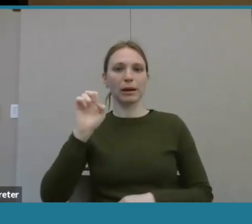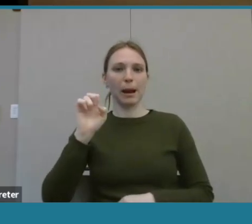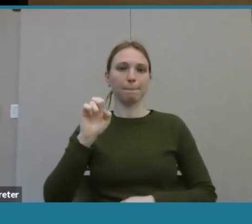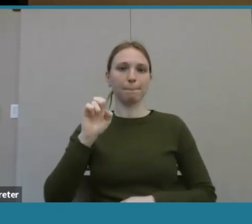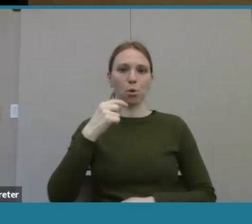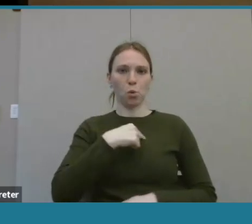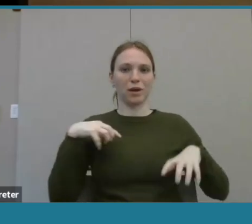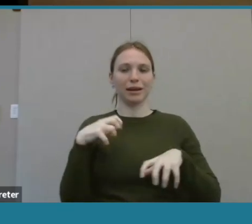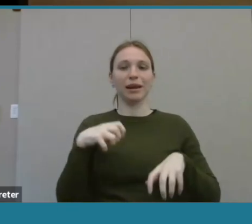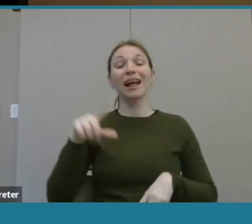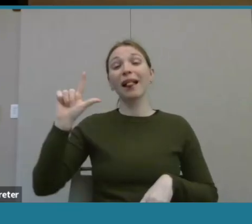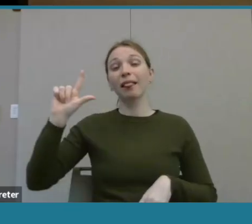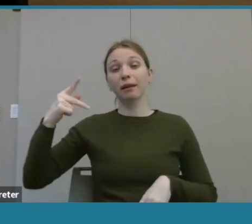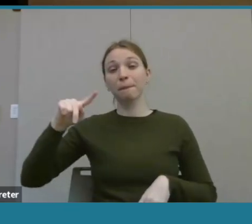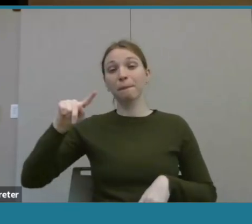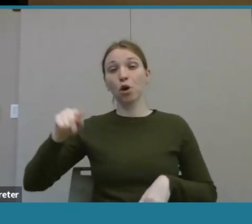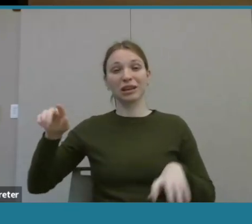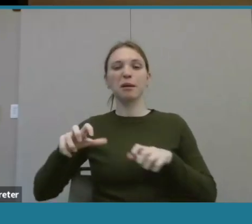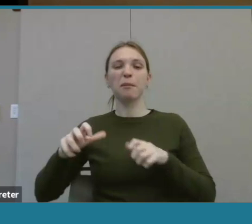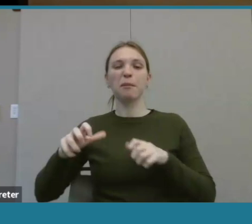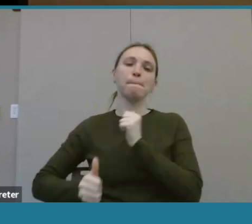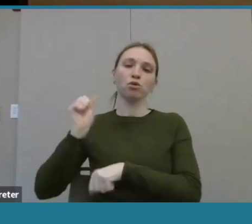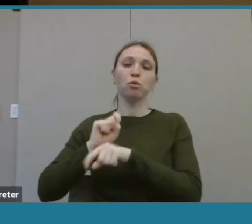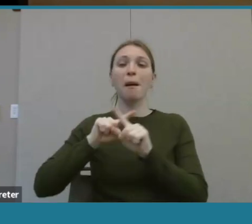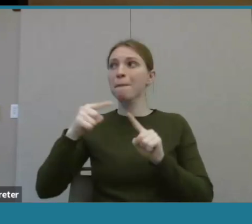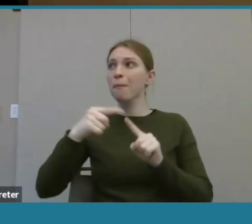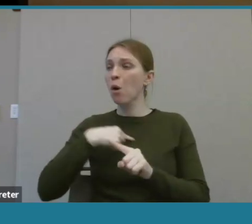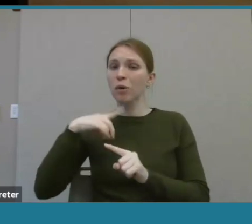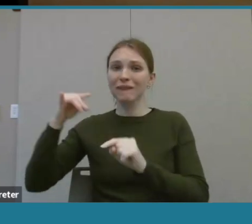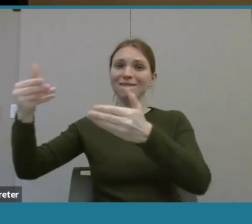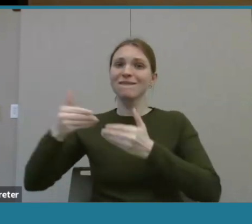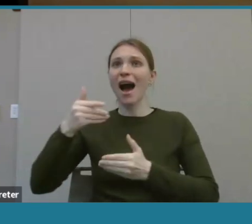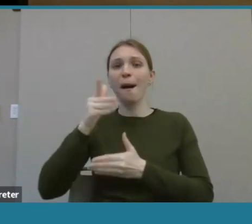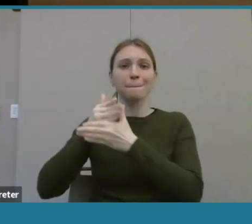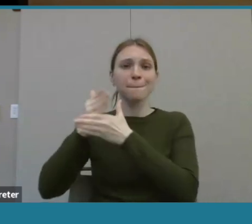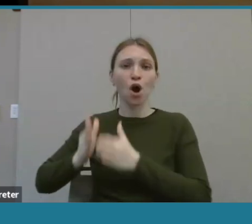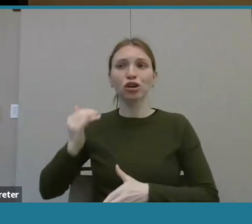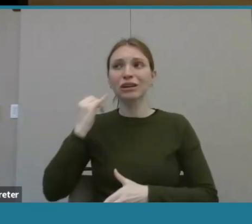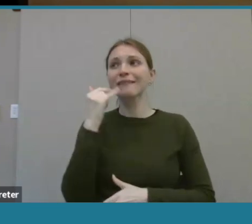work, but we did invite any of the partners who had flexibility in their days or had interest in the prototyping to come and join us.